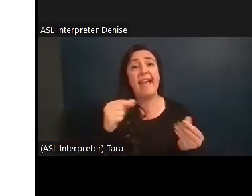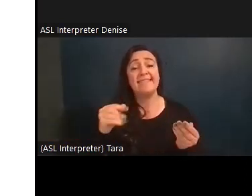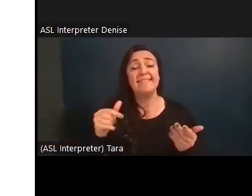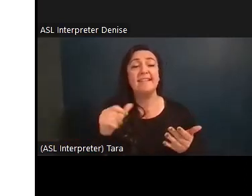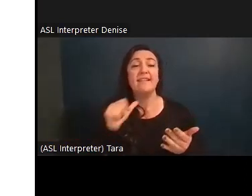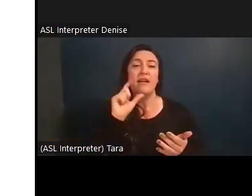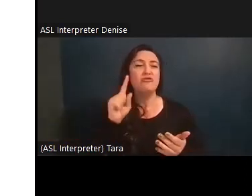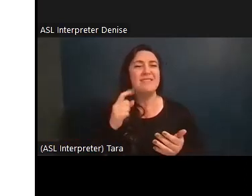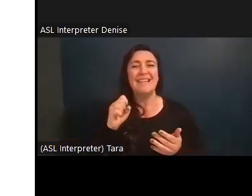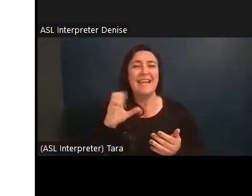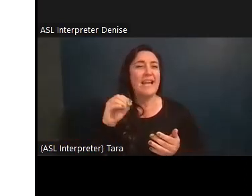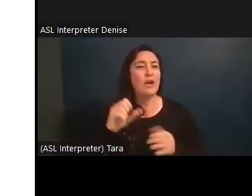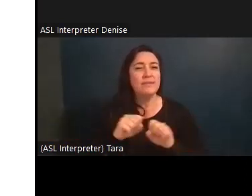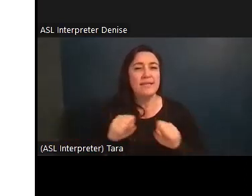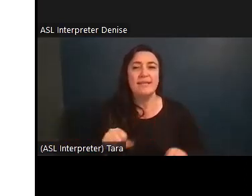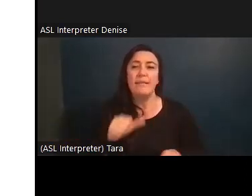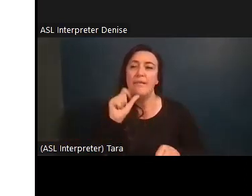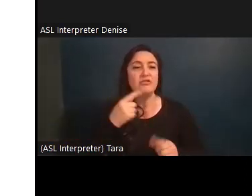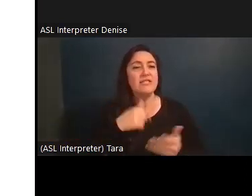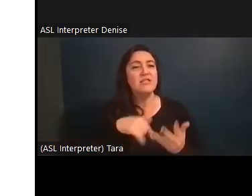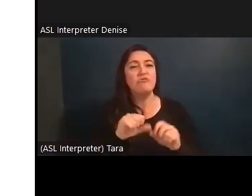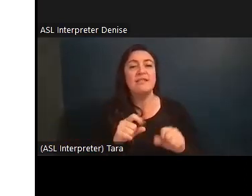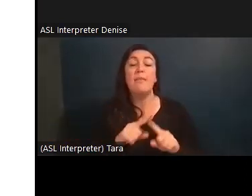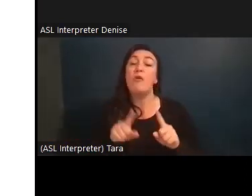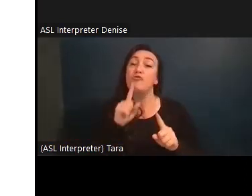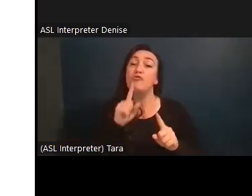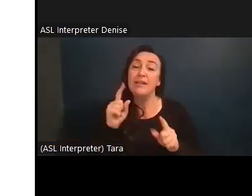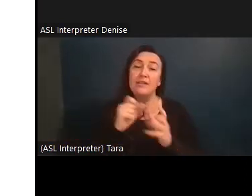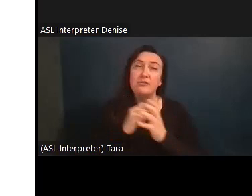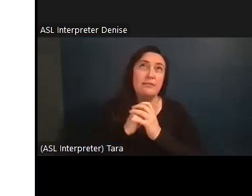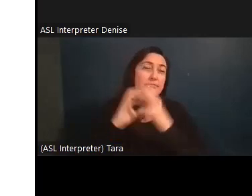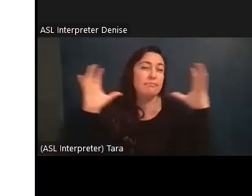just as a social system, but really trying to work in that in- between space.